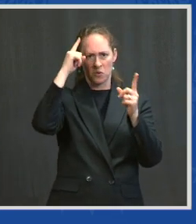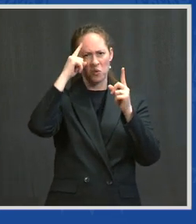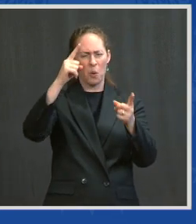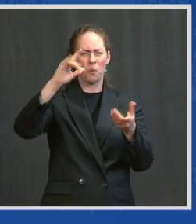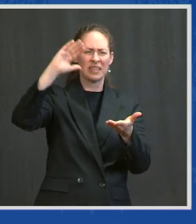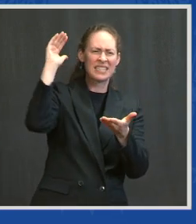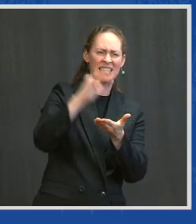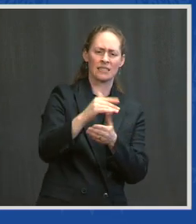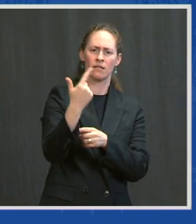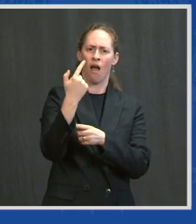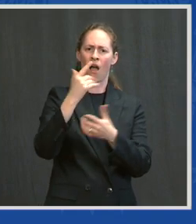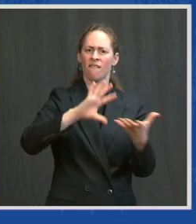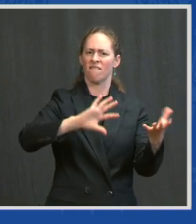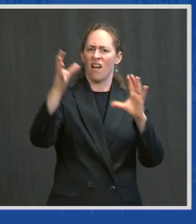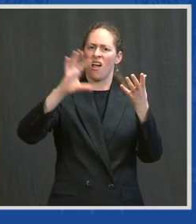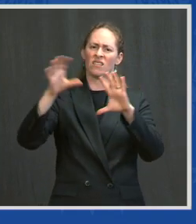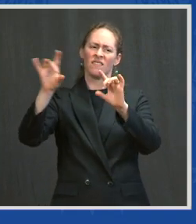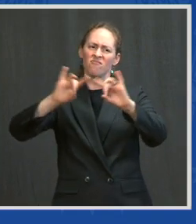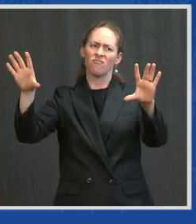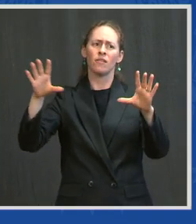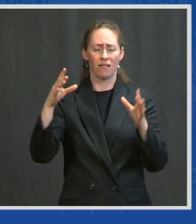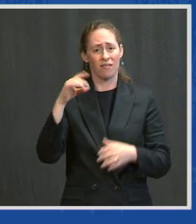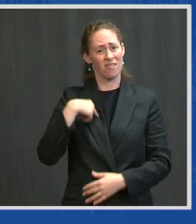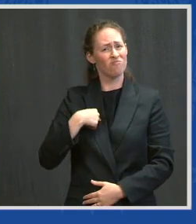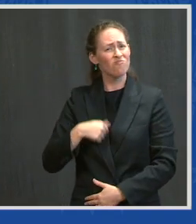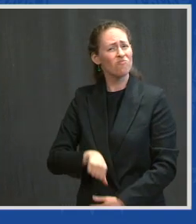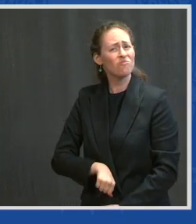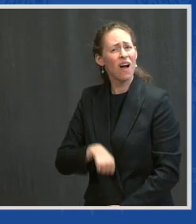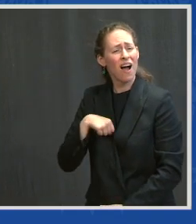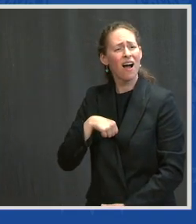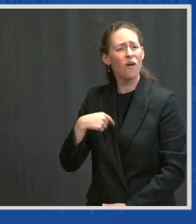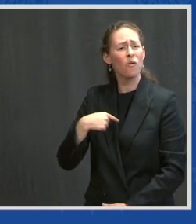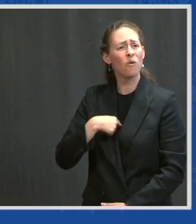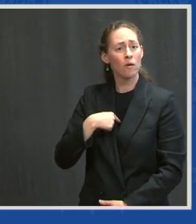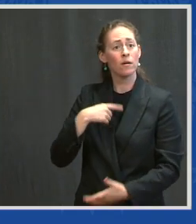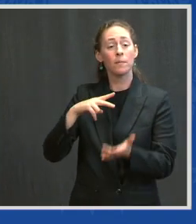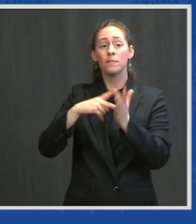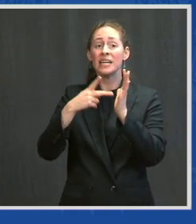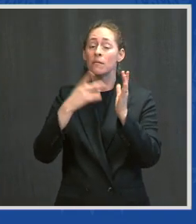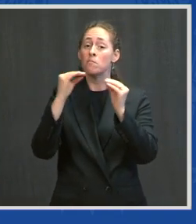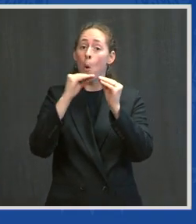more nurses, more counselors, more social workers, more community violence interrupters